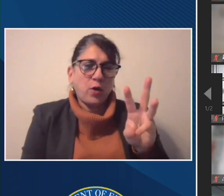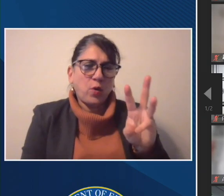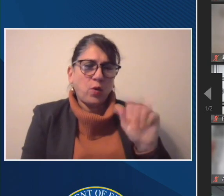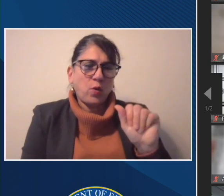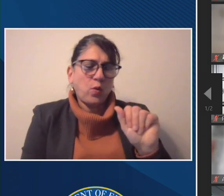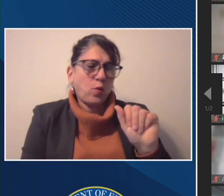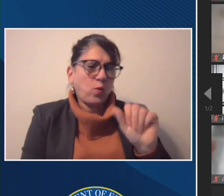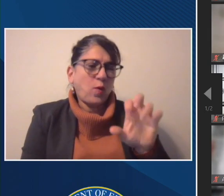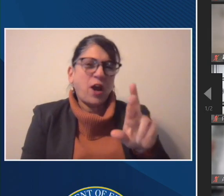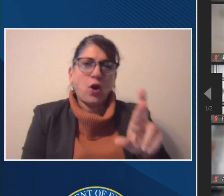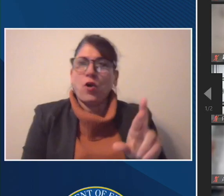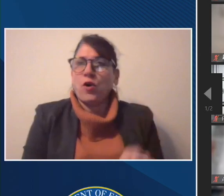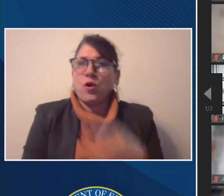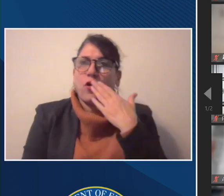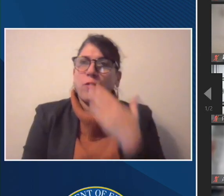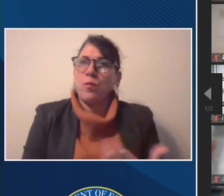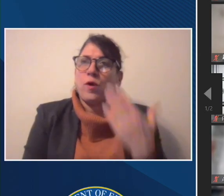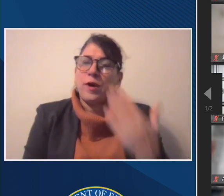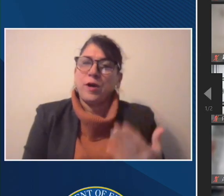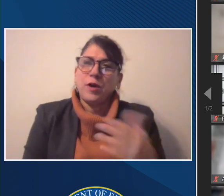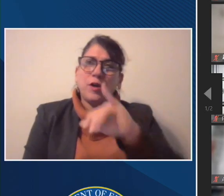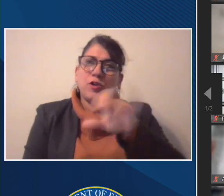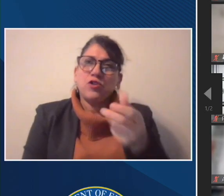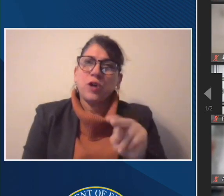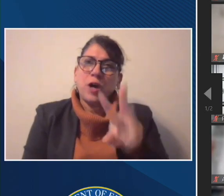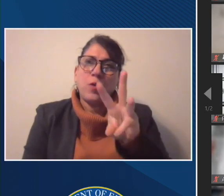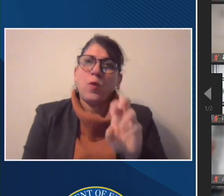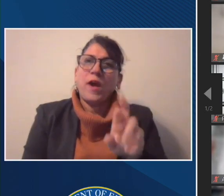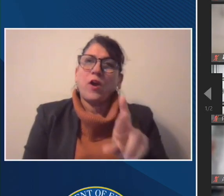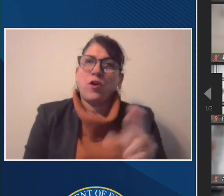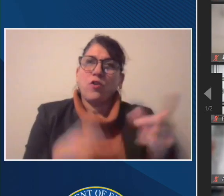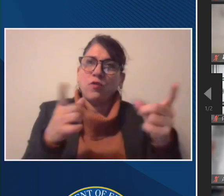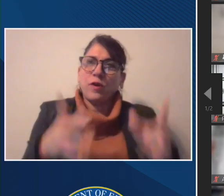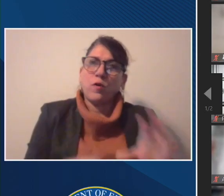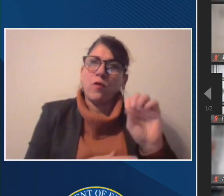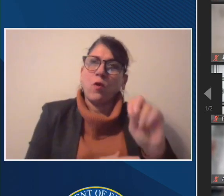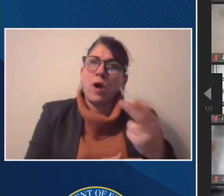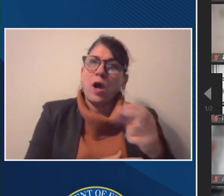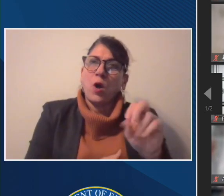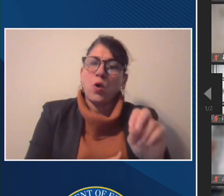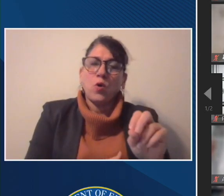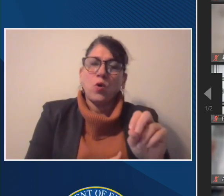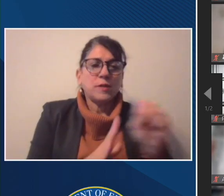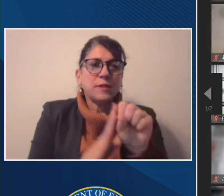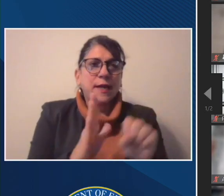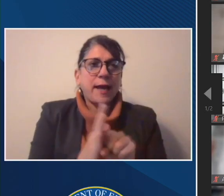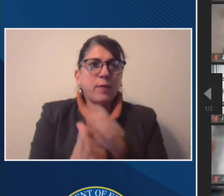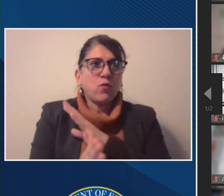Good morning, John Ware, director of the Ohio State Board of Career Colleges and Schools.